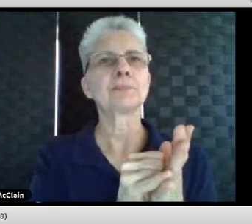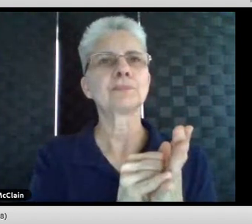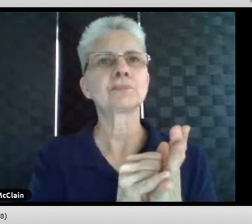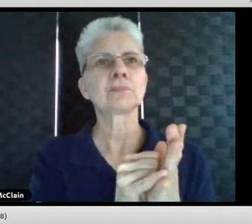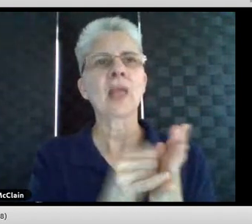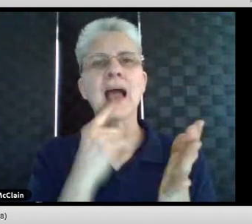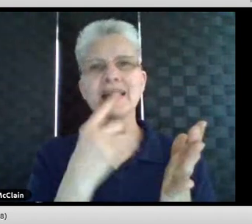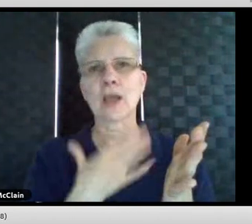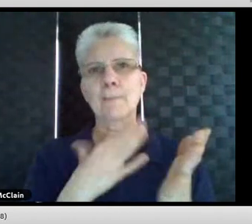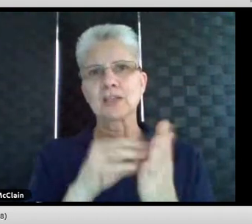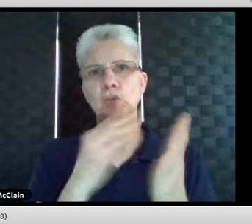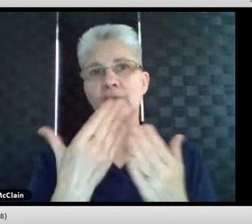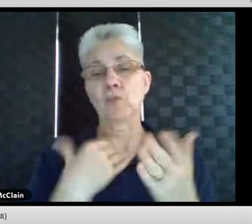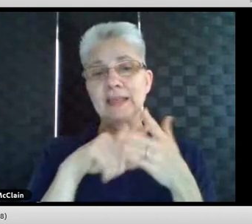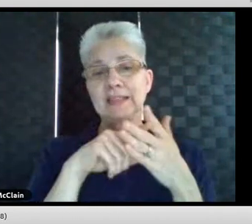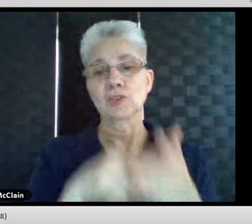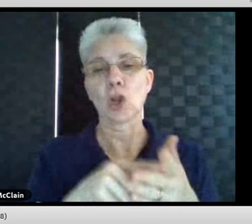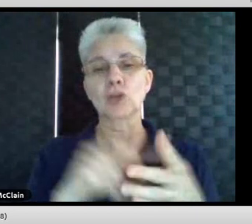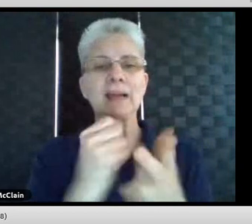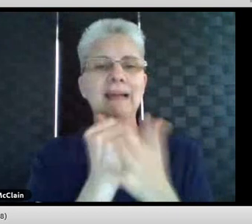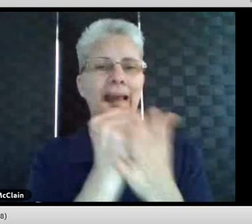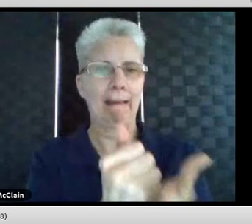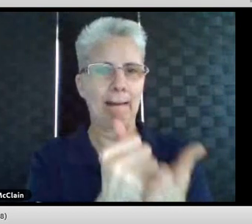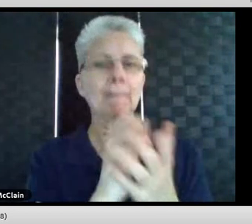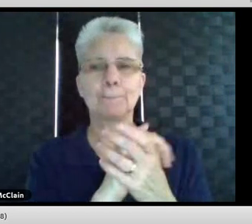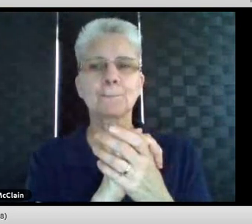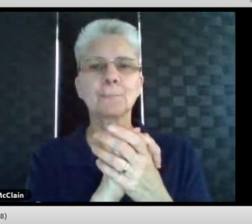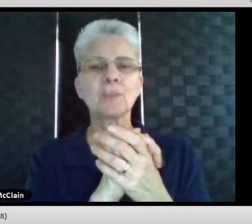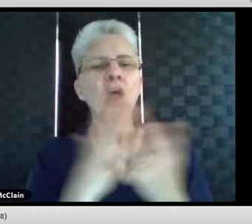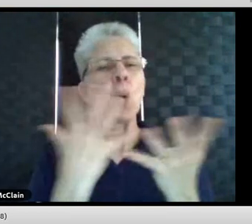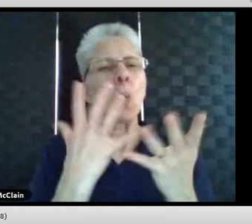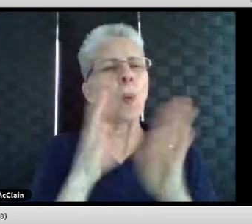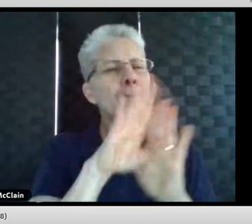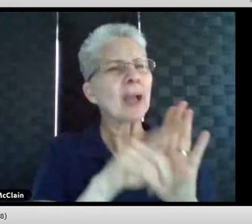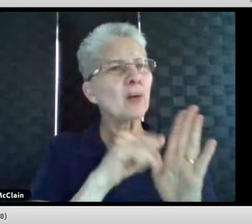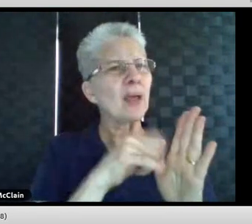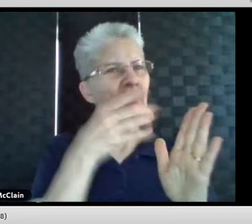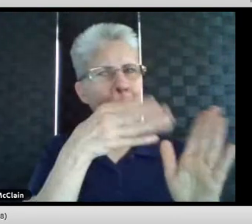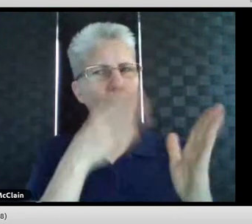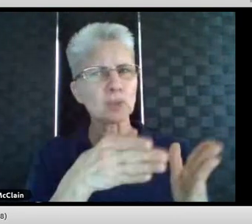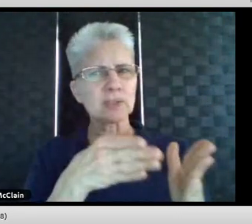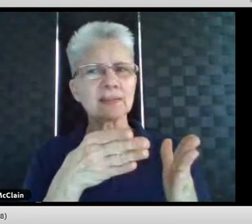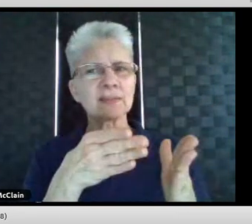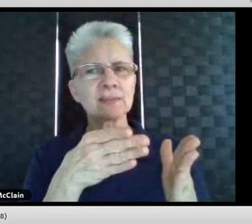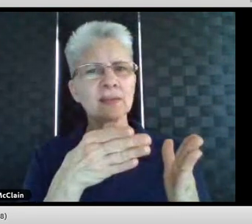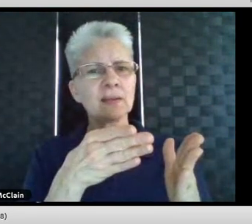before they start just to kind of help them. You know, what background has the patron provided? You know, where are they?